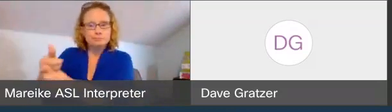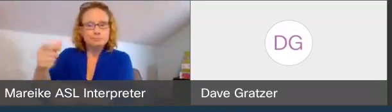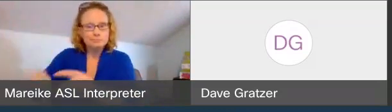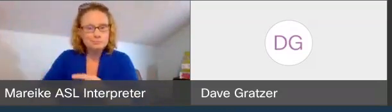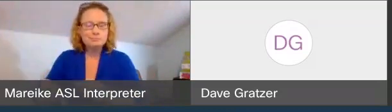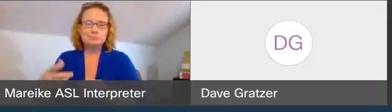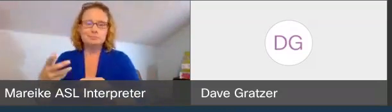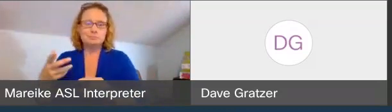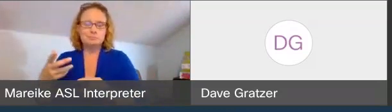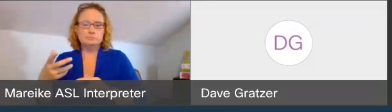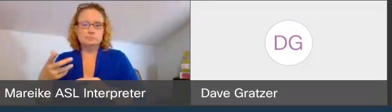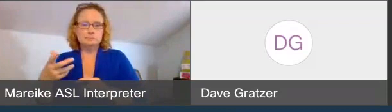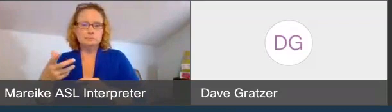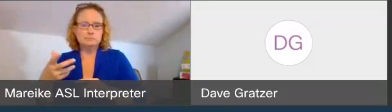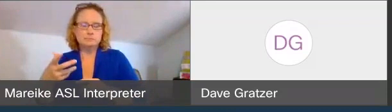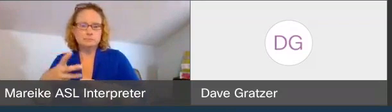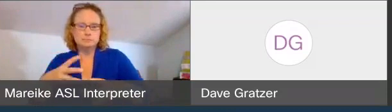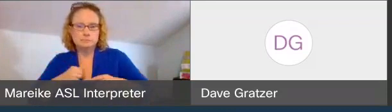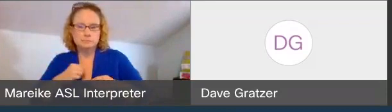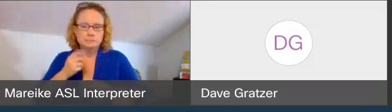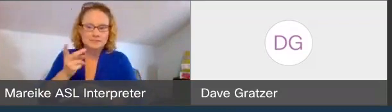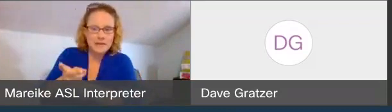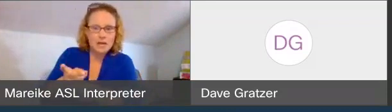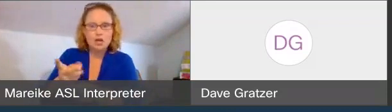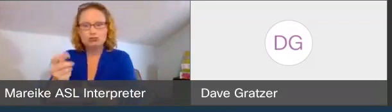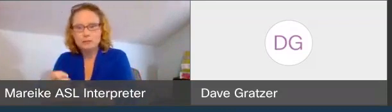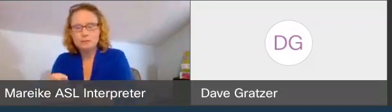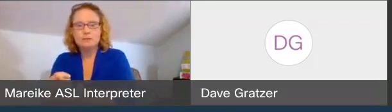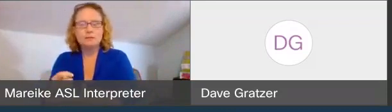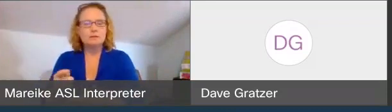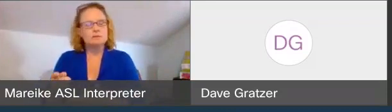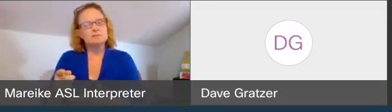to engage in care. So as you can imagine, they get a lot of calls from family members.